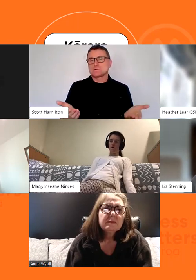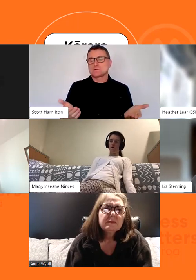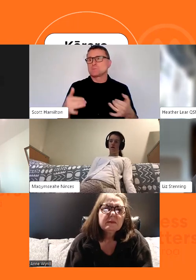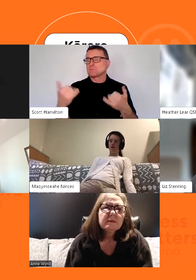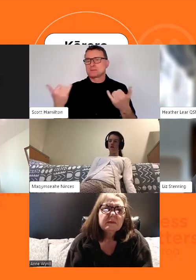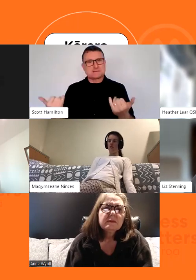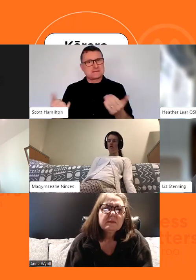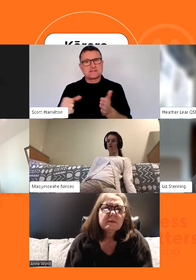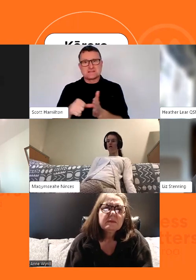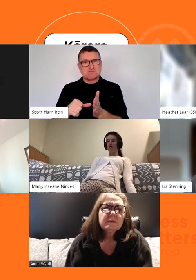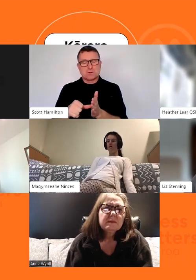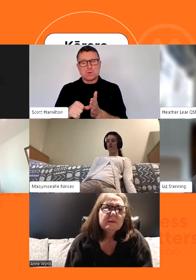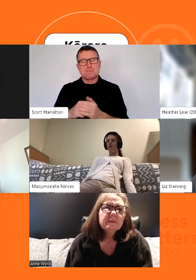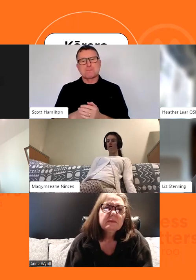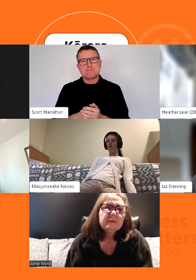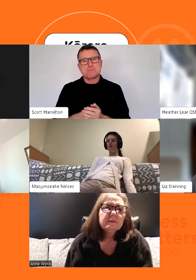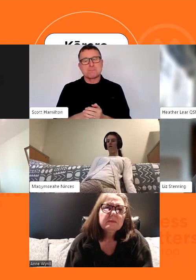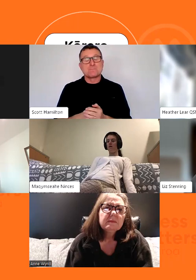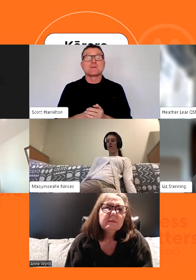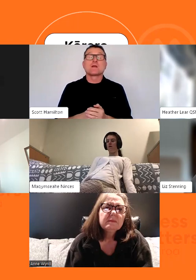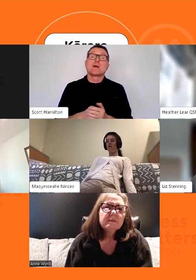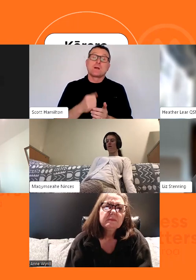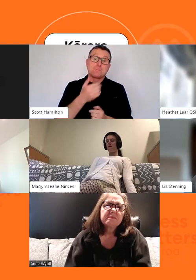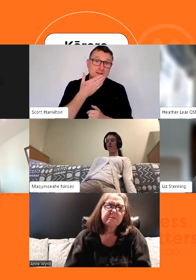those services should be available and that's what we really need